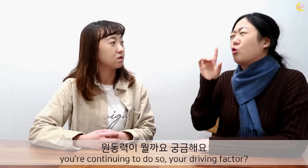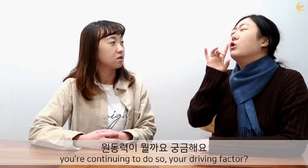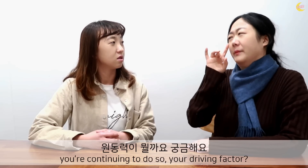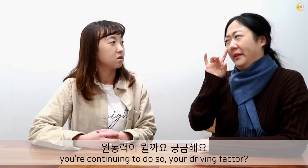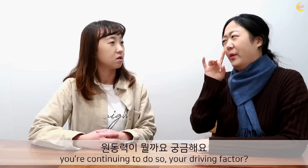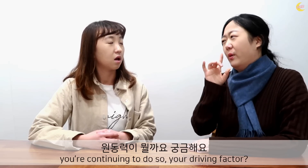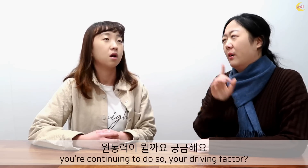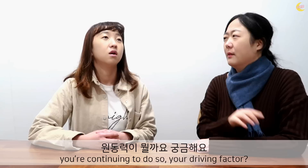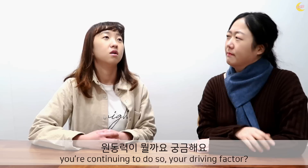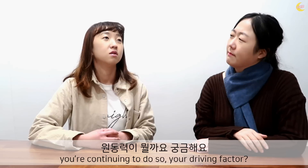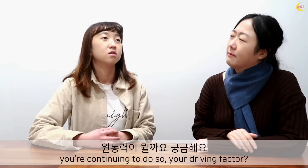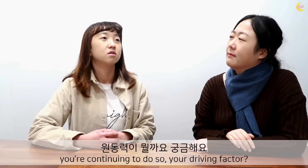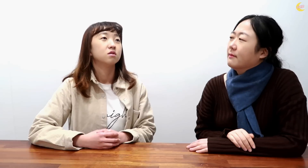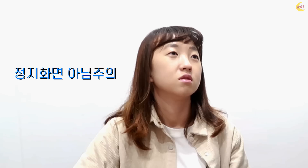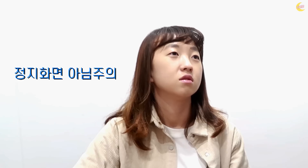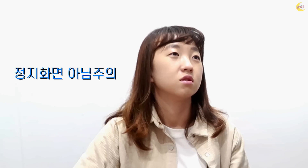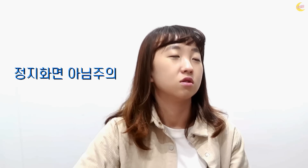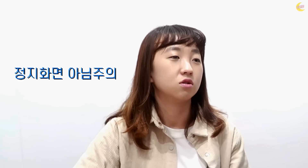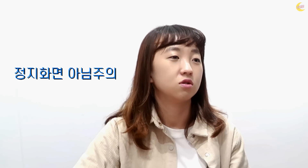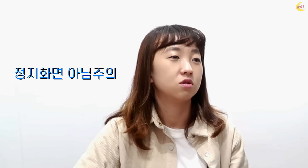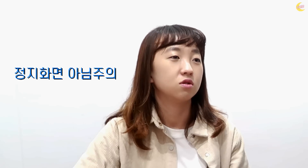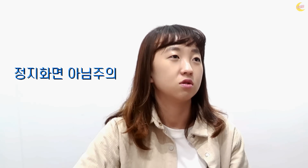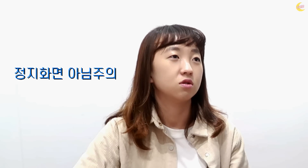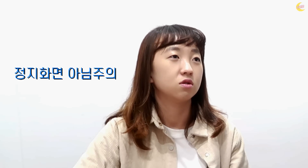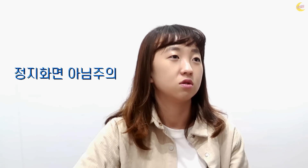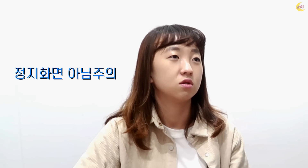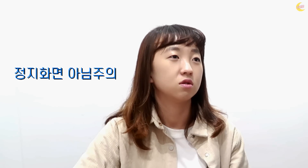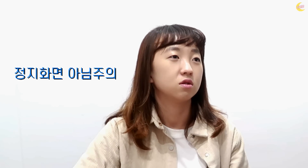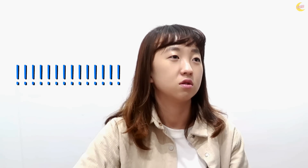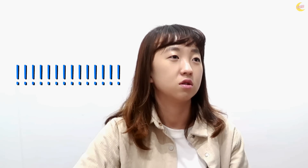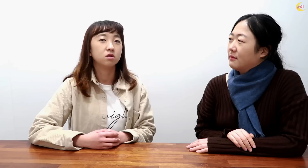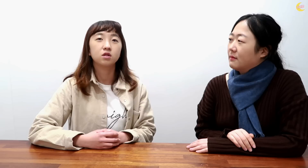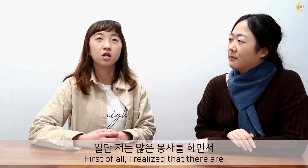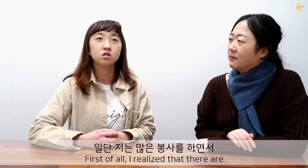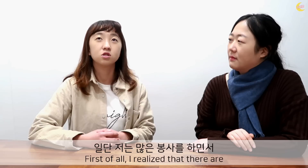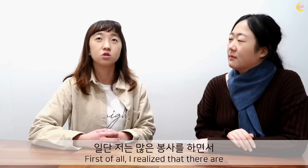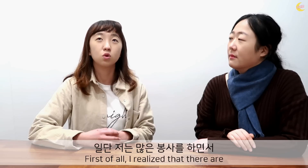your driving factor? NO STOP SCREEN